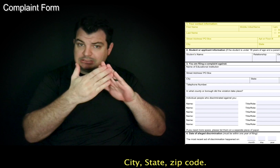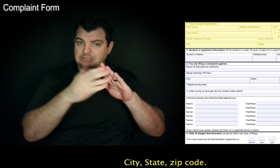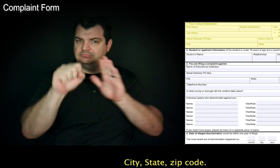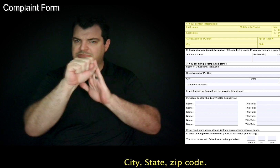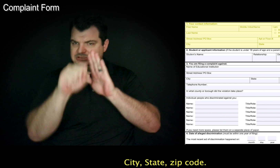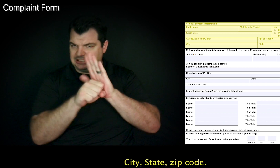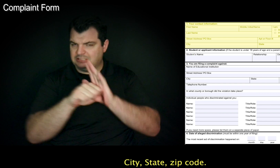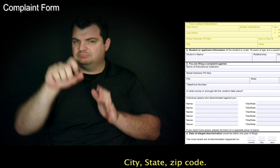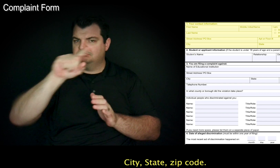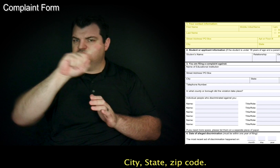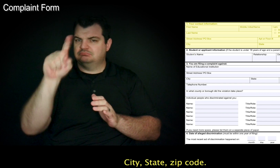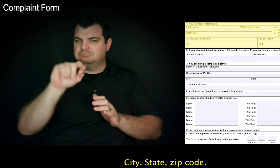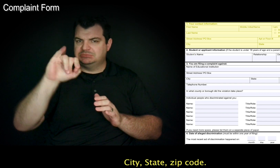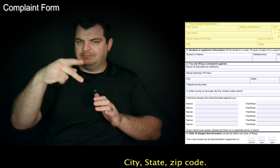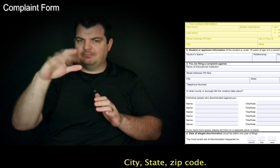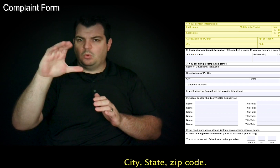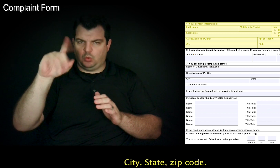City, State, zip code.